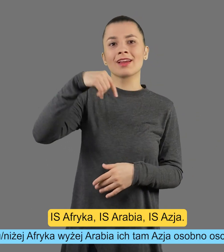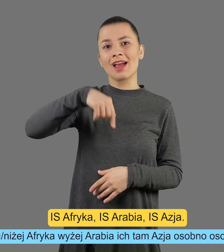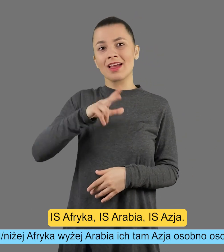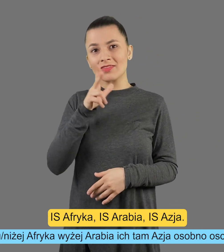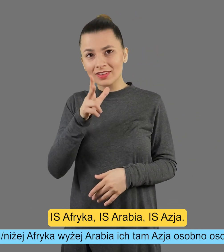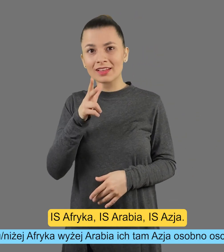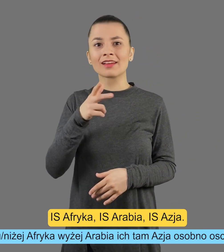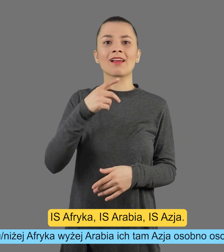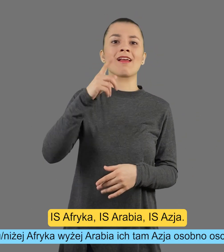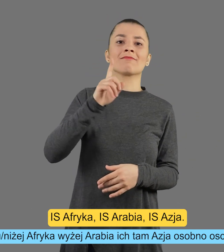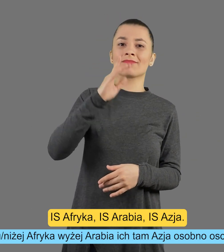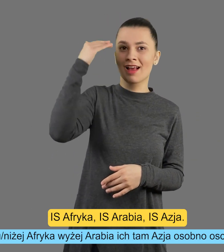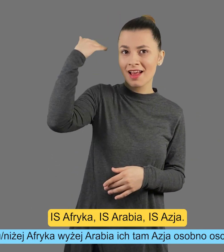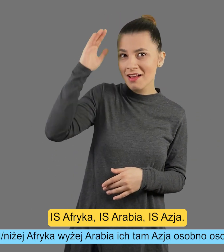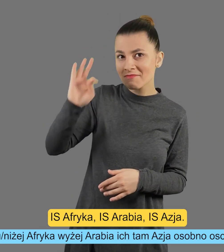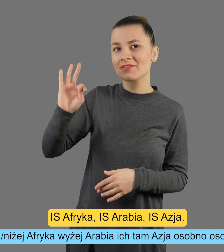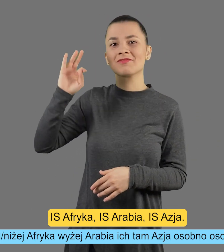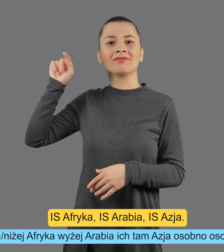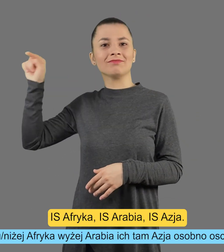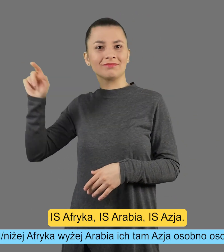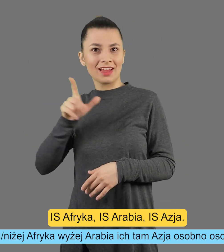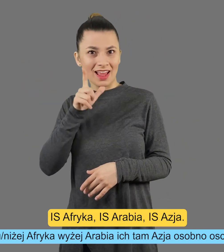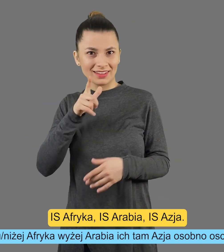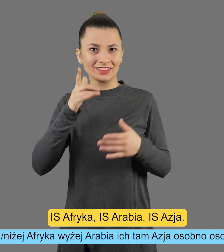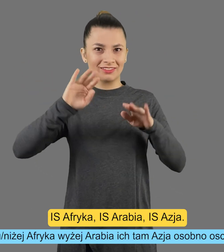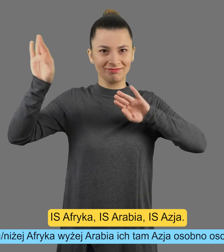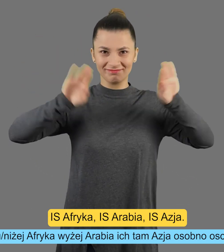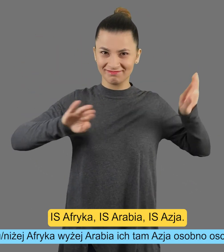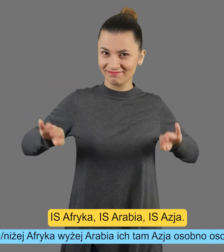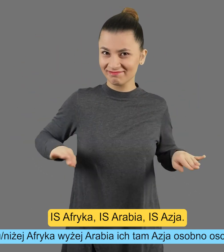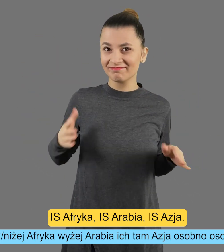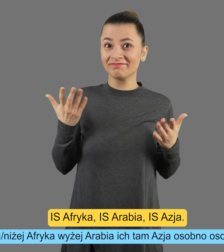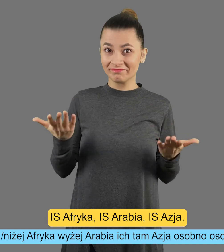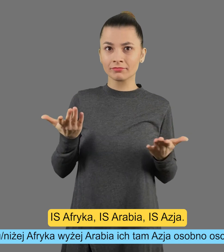IS Africa, IS Arabia, IS Asia.